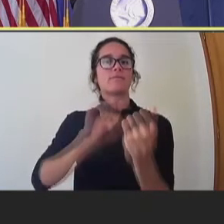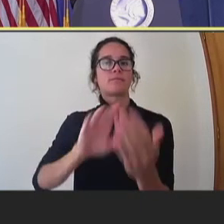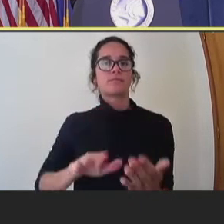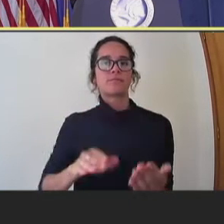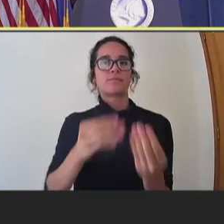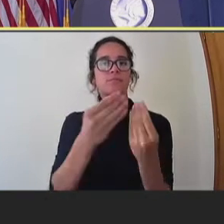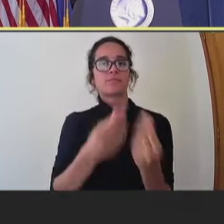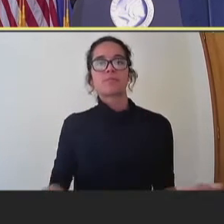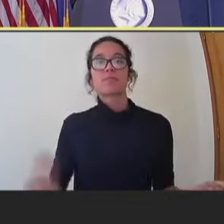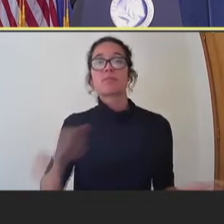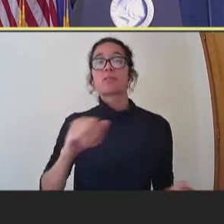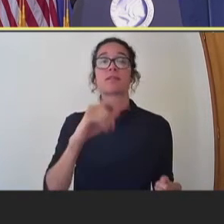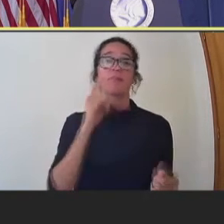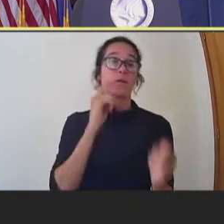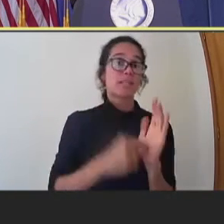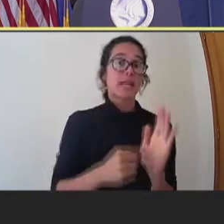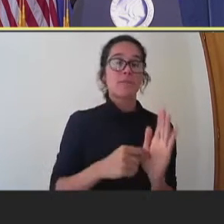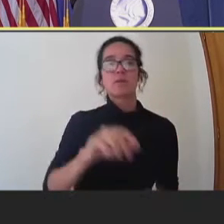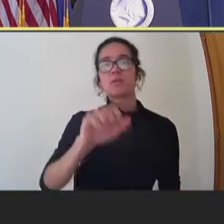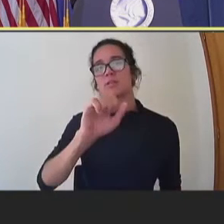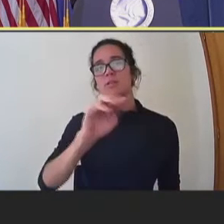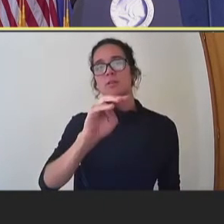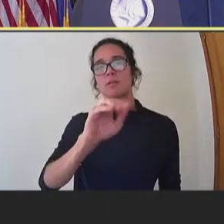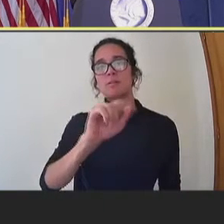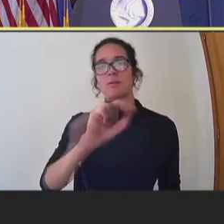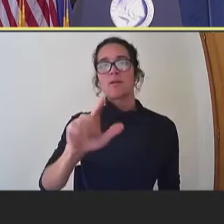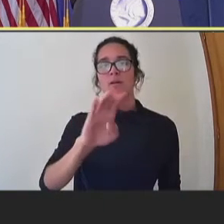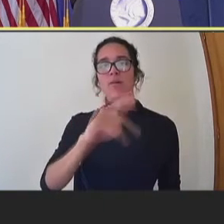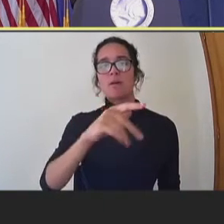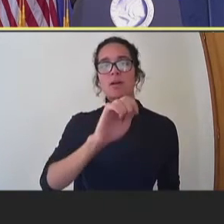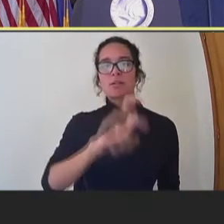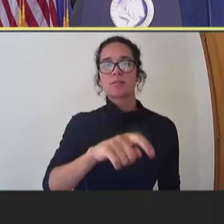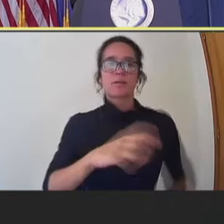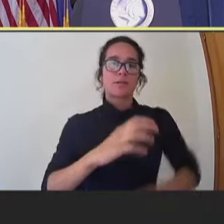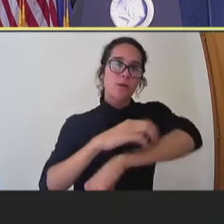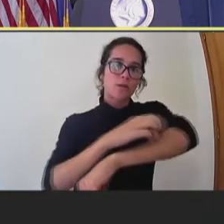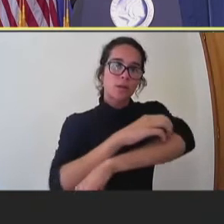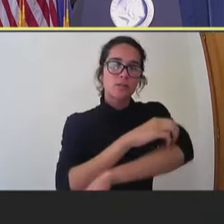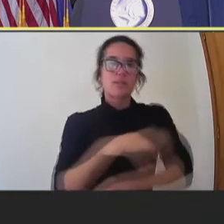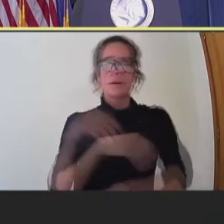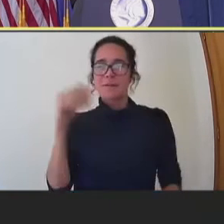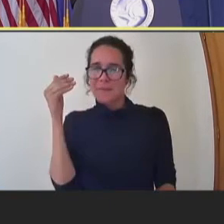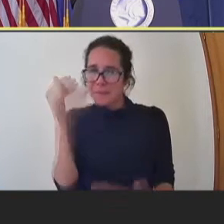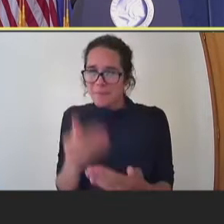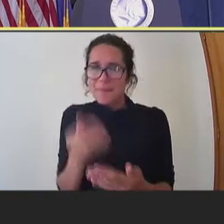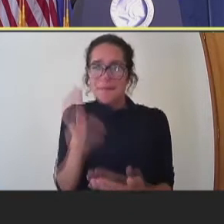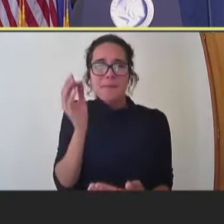very close to eradicating polio. They help us fight COVID-19, influenza,